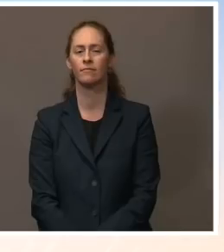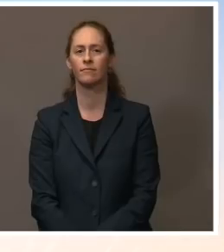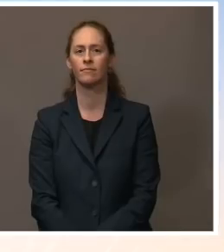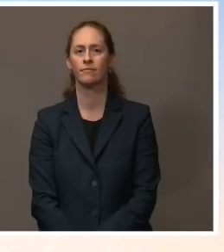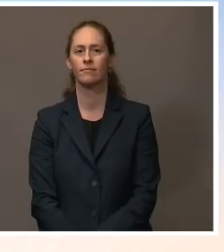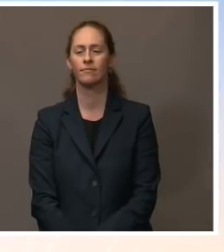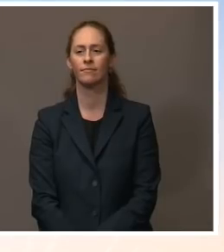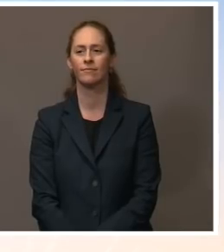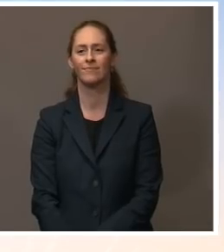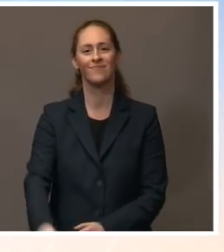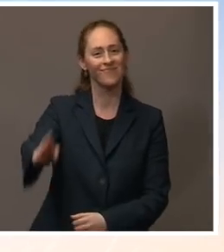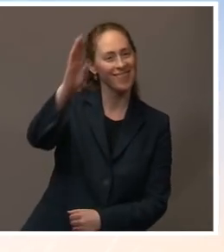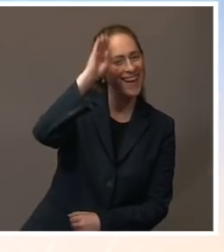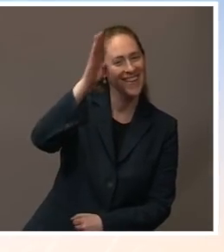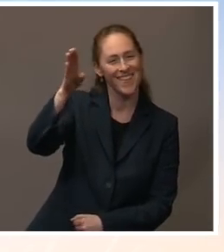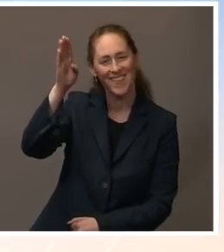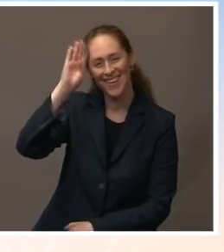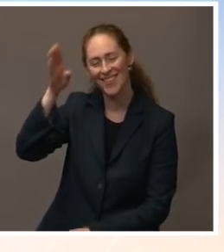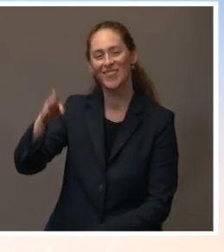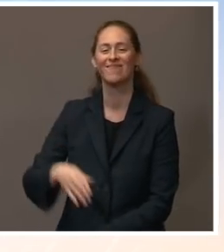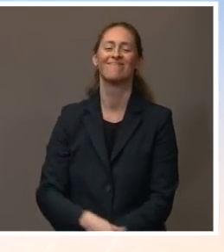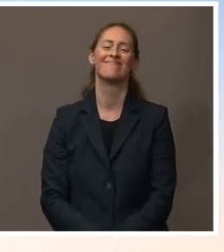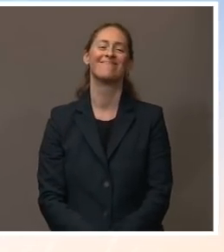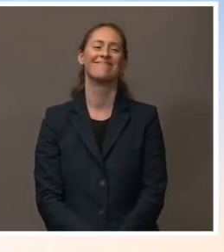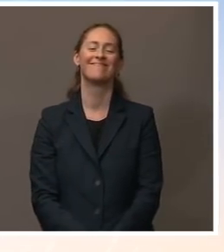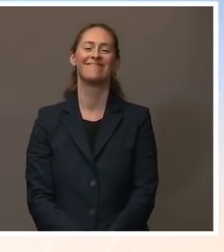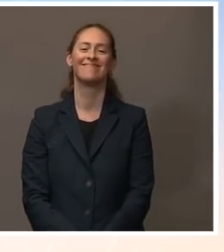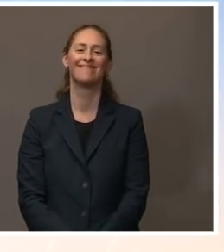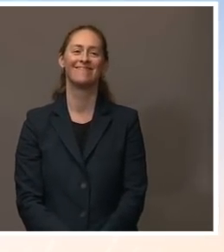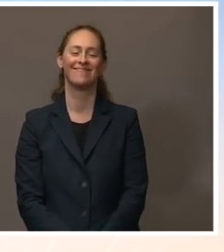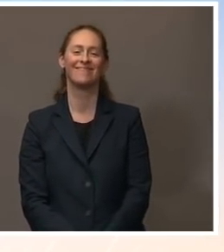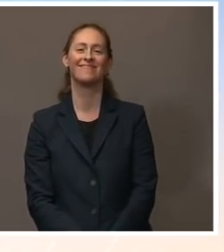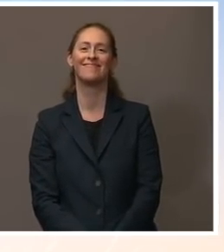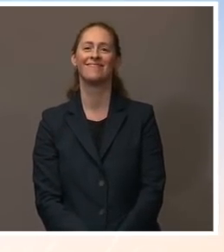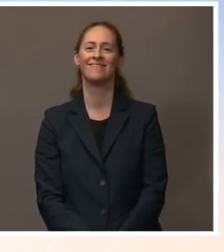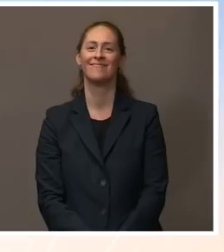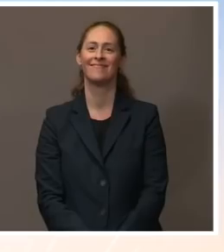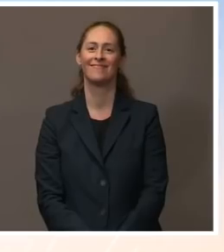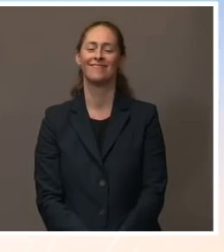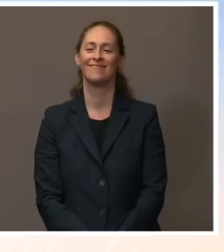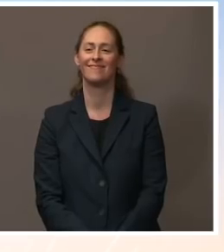Ms. Psaki: Hi, everyone. Okay.